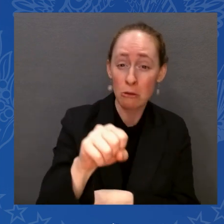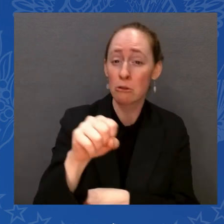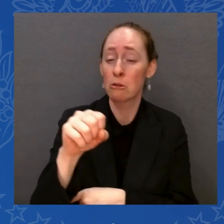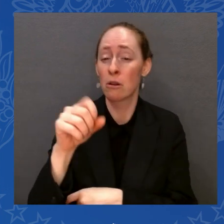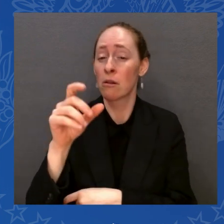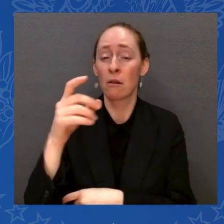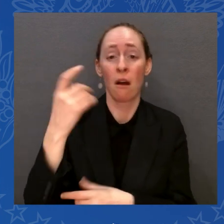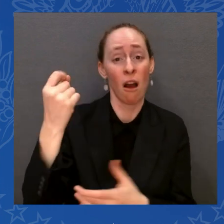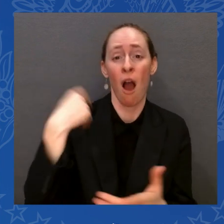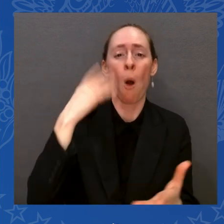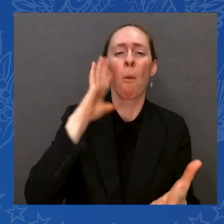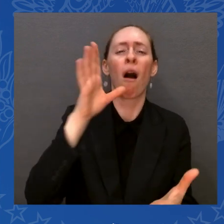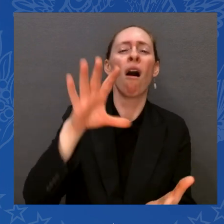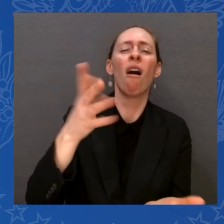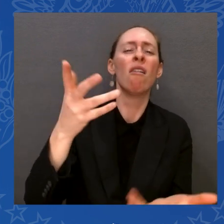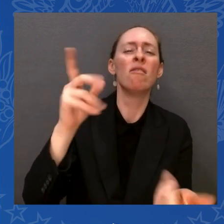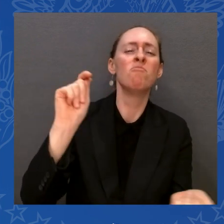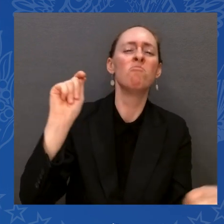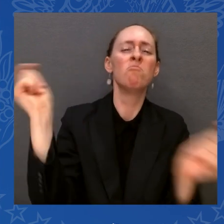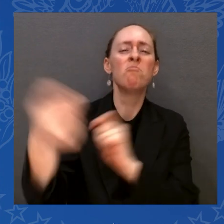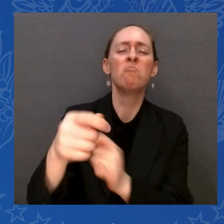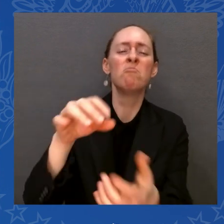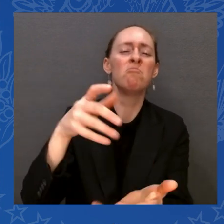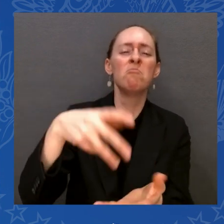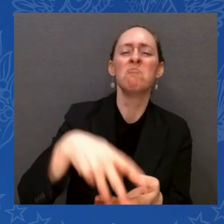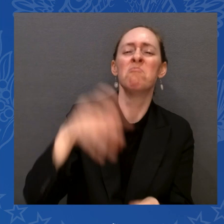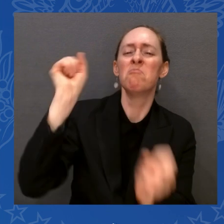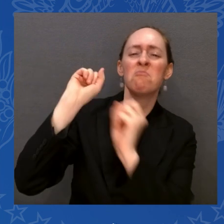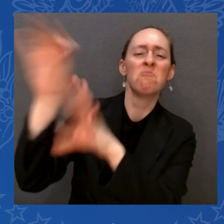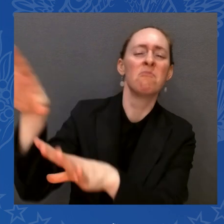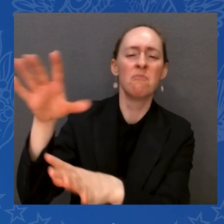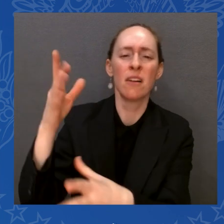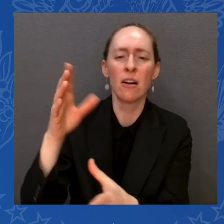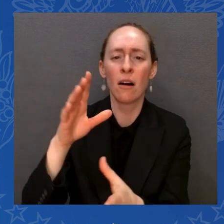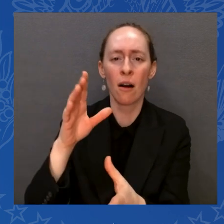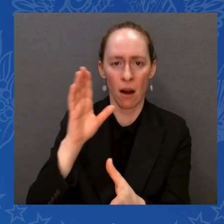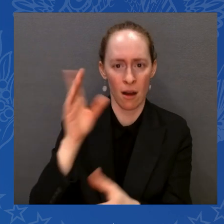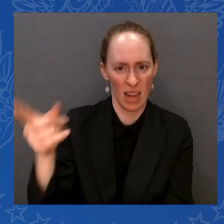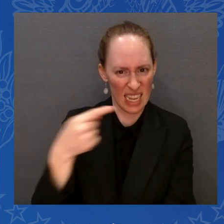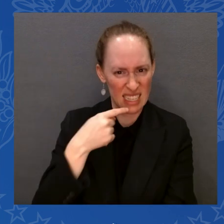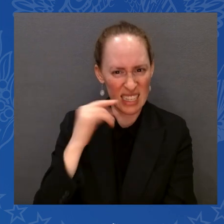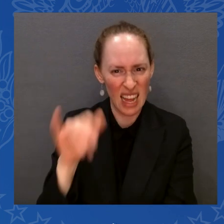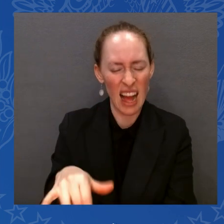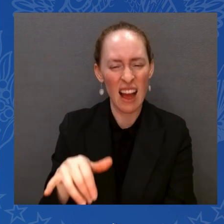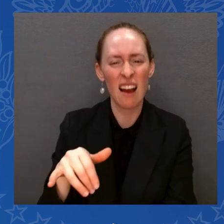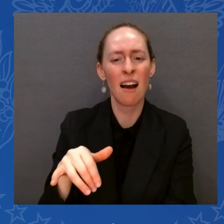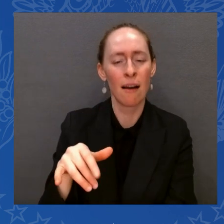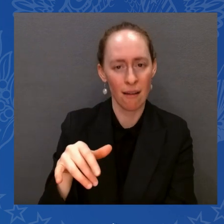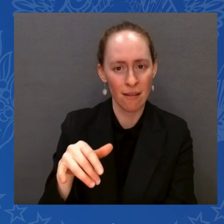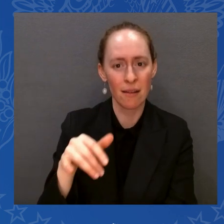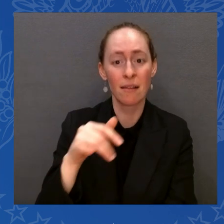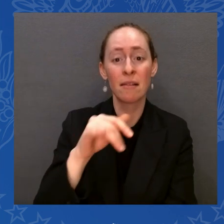Then he added -- I'm quoting this now –"Medicare and Medicaid are the same sort. They need to be pulled up."